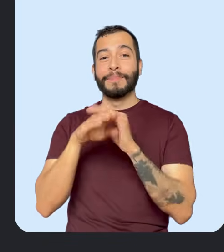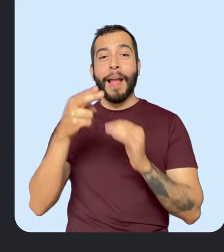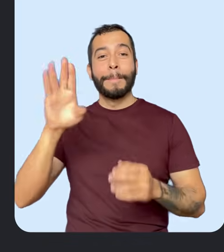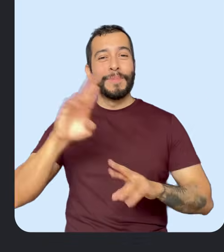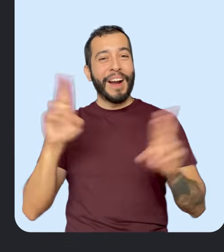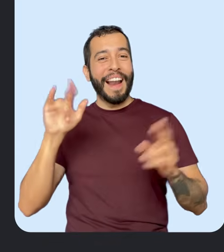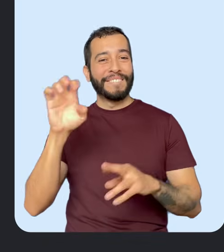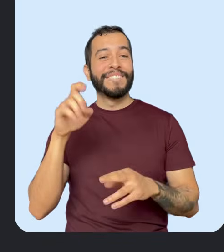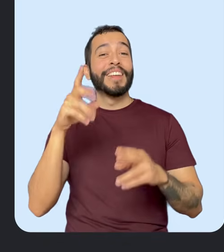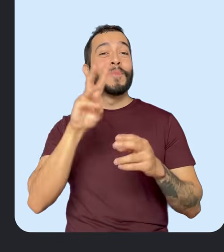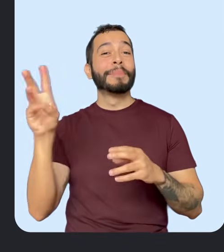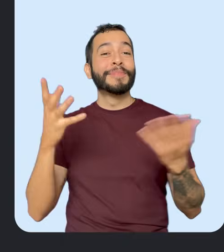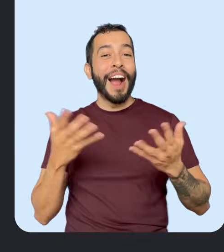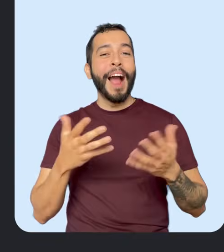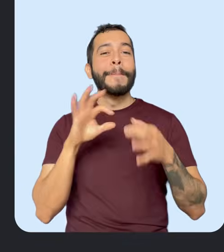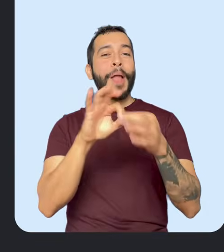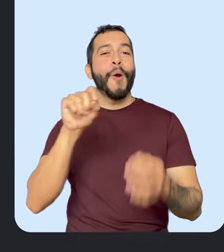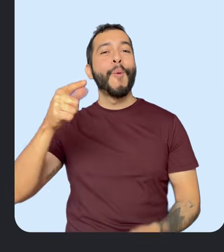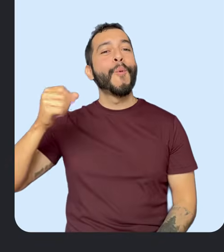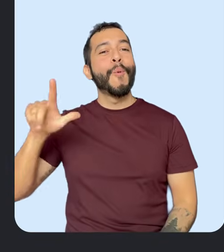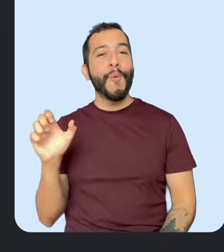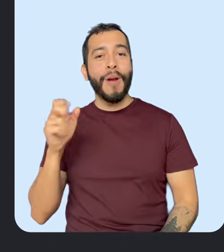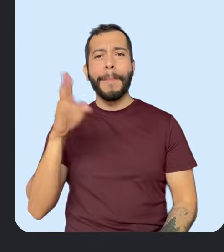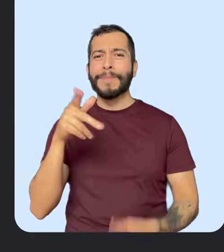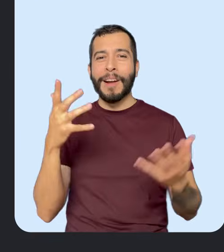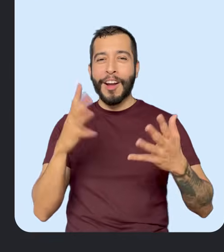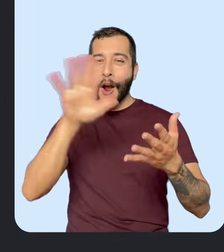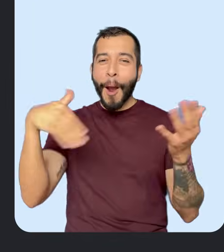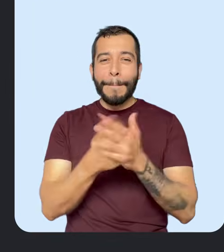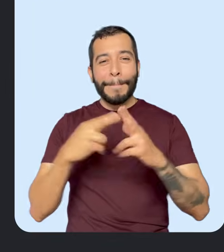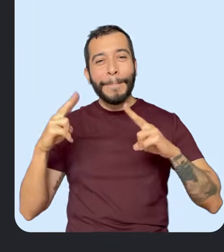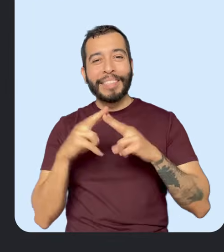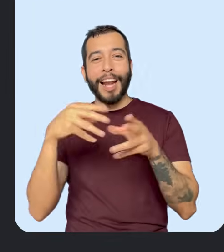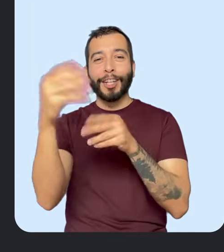is now live on our site belonging.google. The hub brings the best of Google's external accessibility